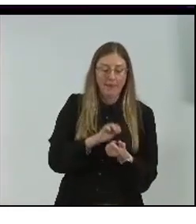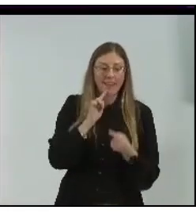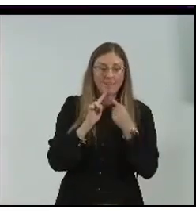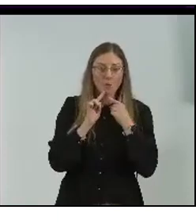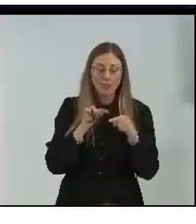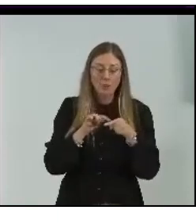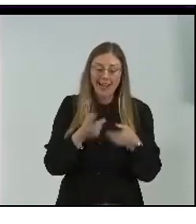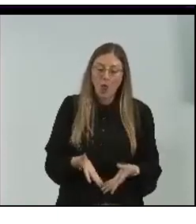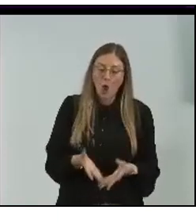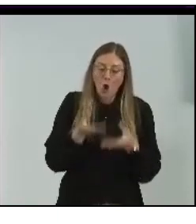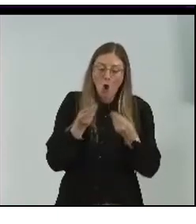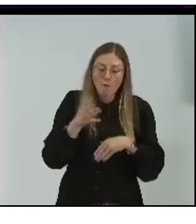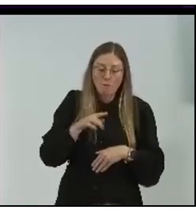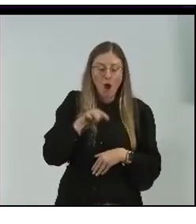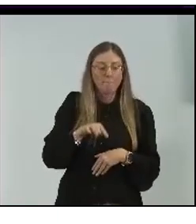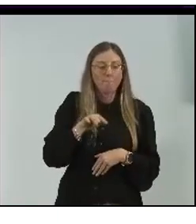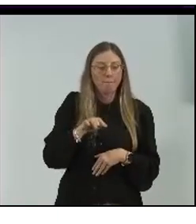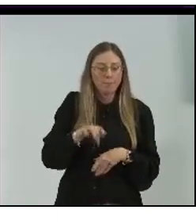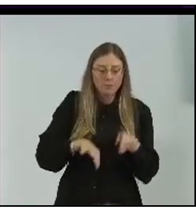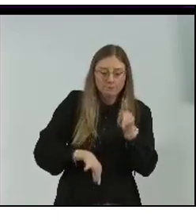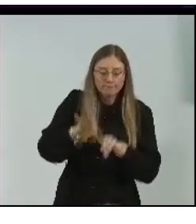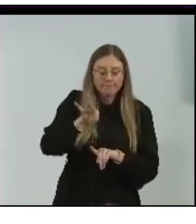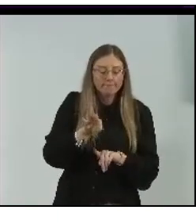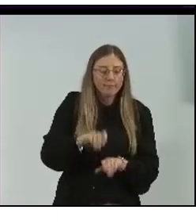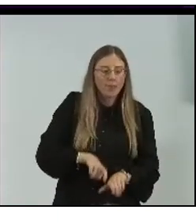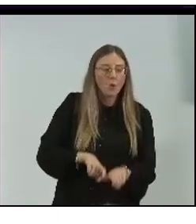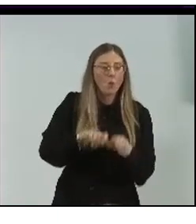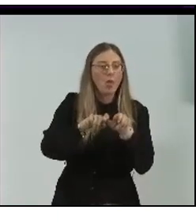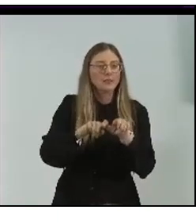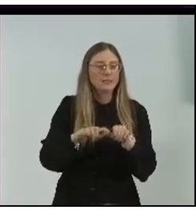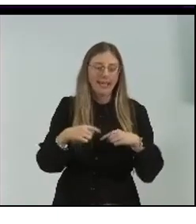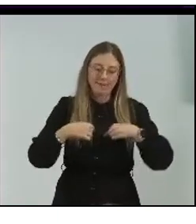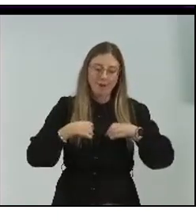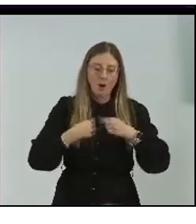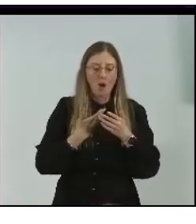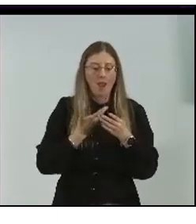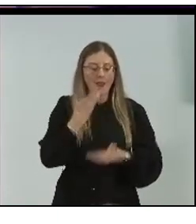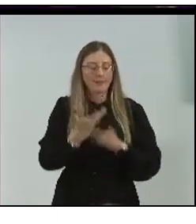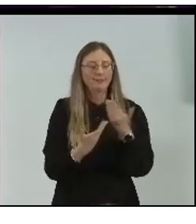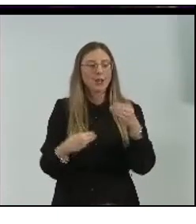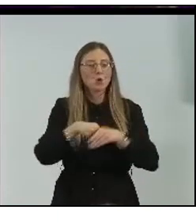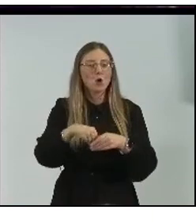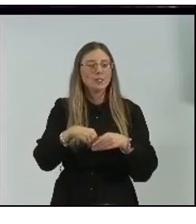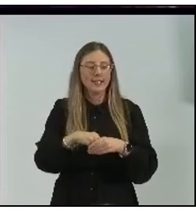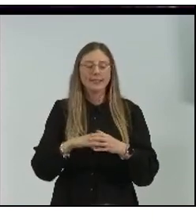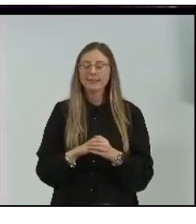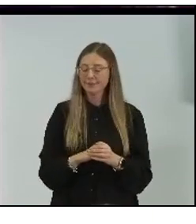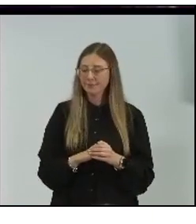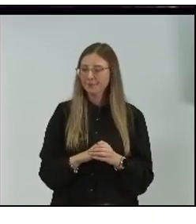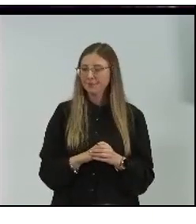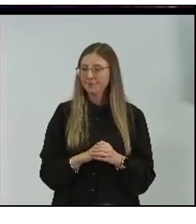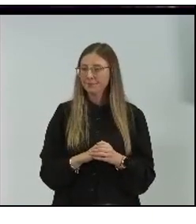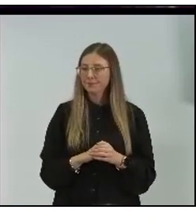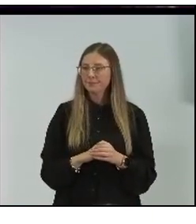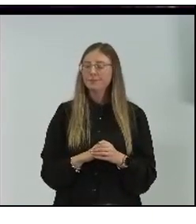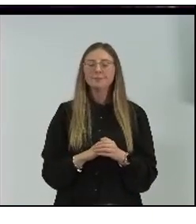it to improve the quality of our, our descriptive content over time? And, and some of that when we were talking about, say, the audio description,